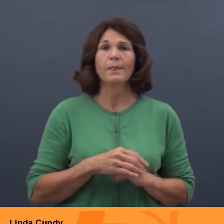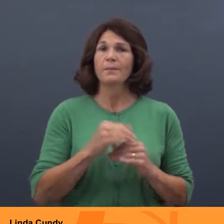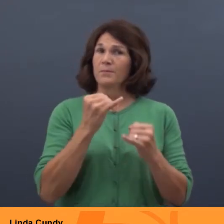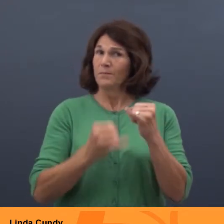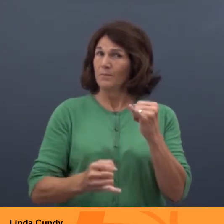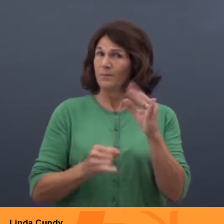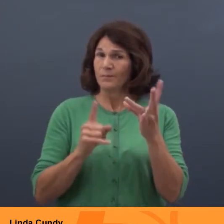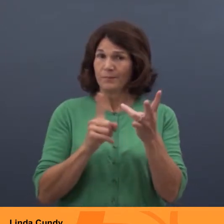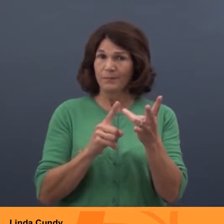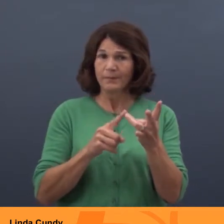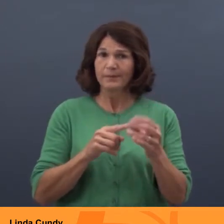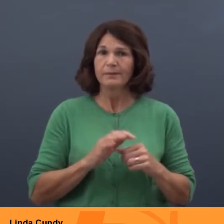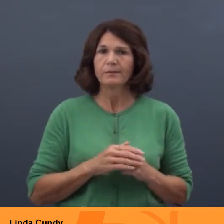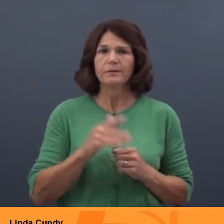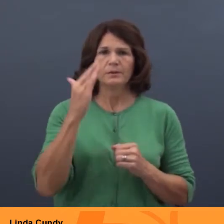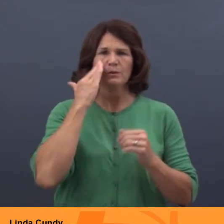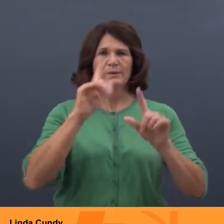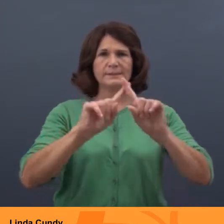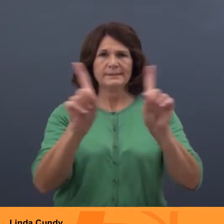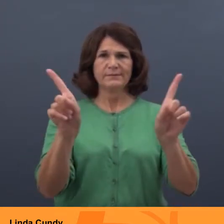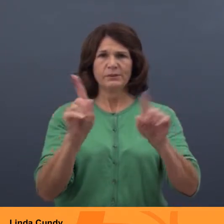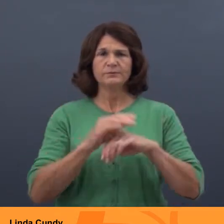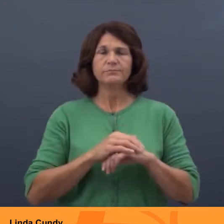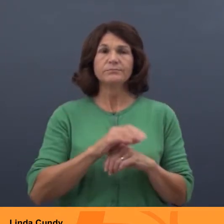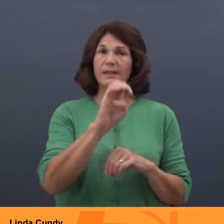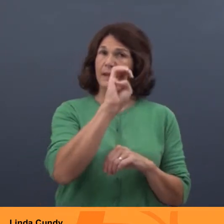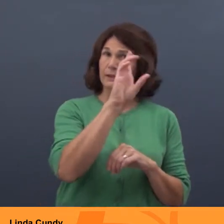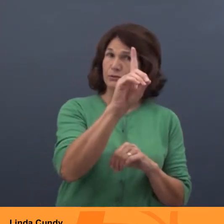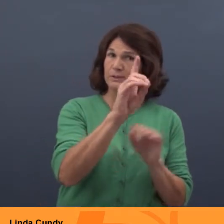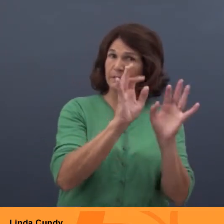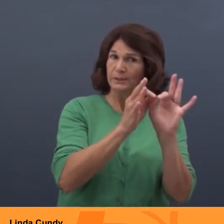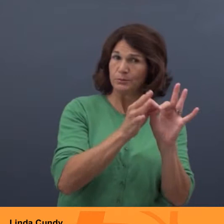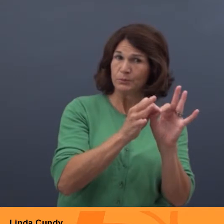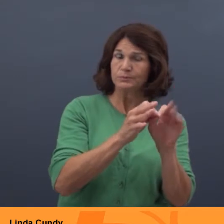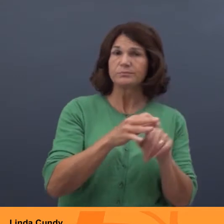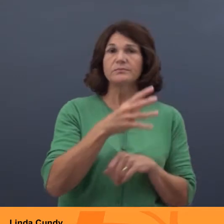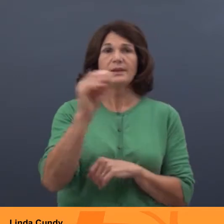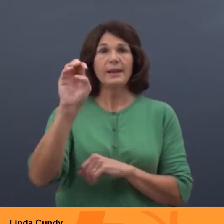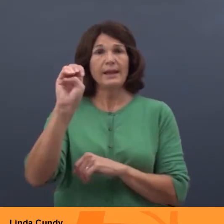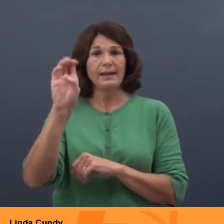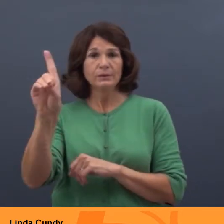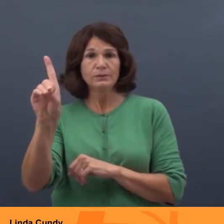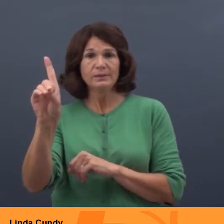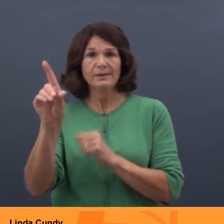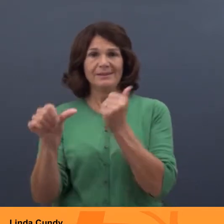and finally, know the difference between an educational assistant and an educational